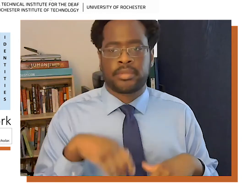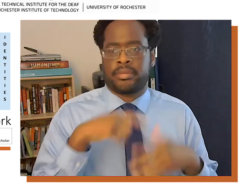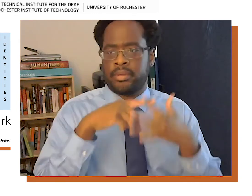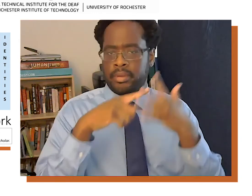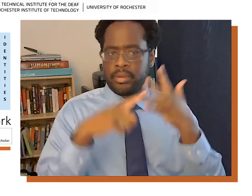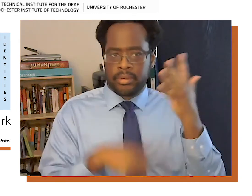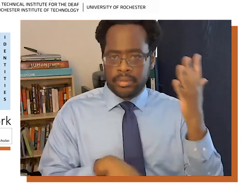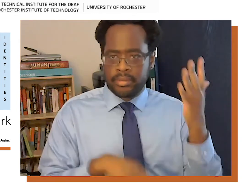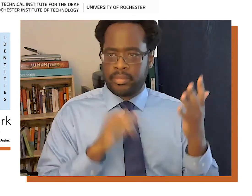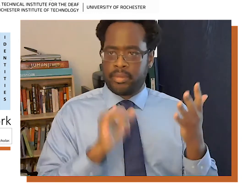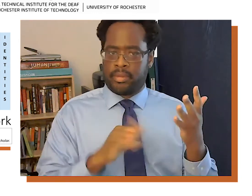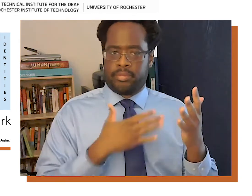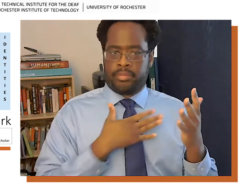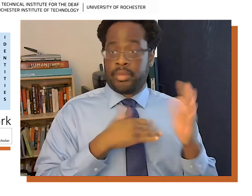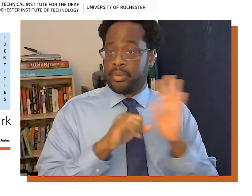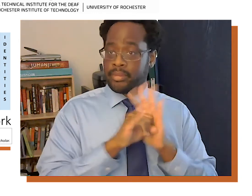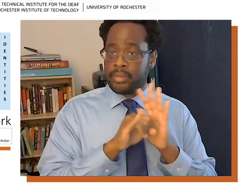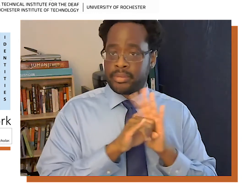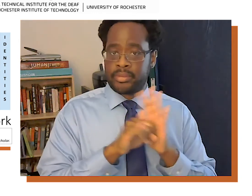that you're interested in.